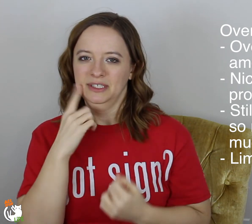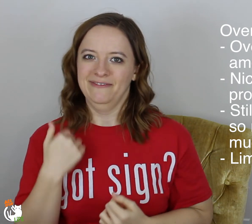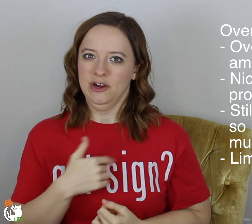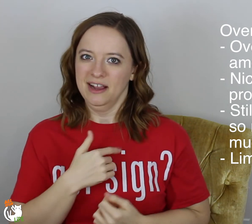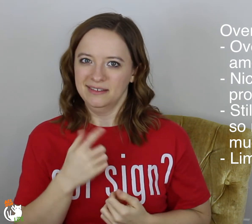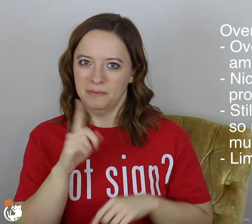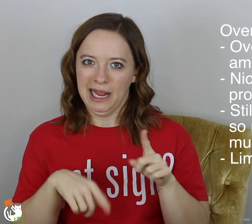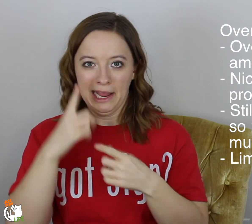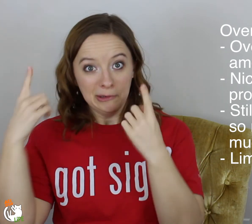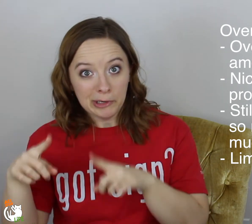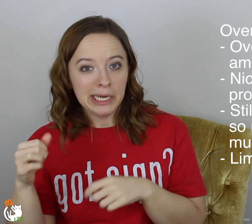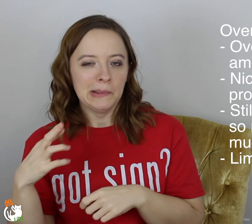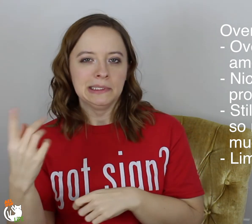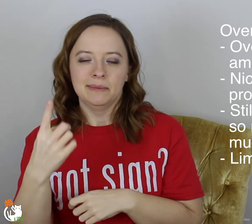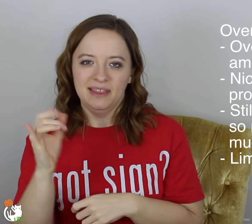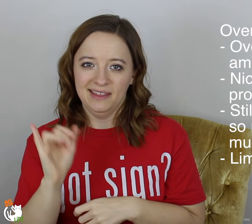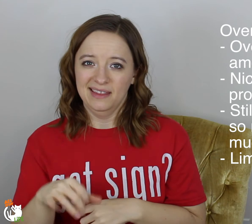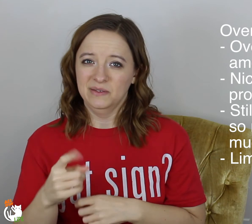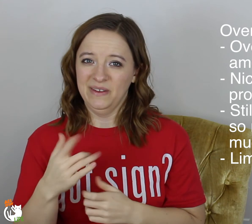the options -- we couldn't agree on them or something like that.